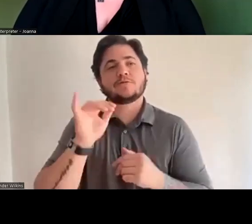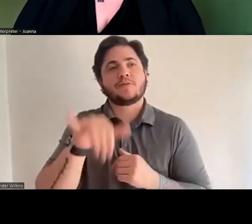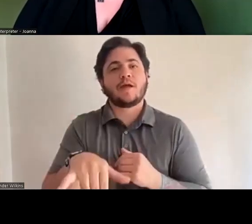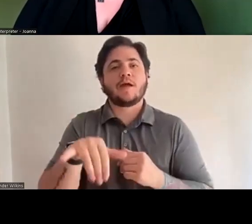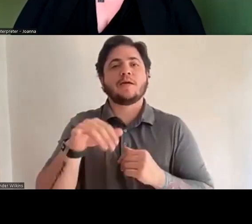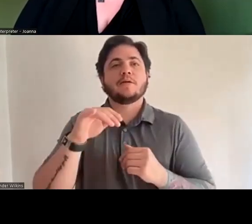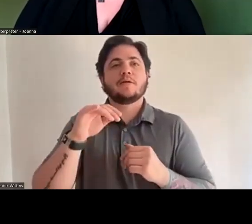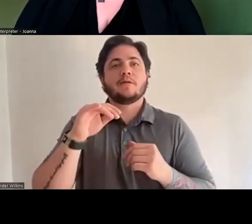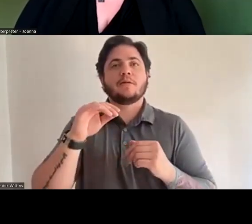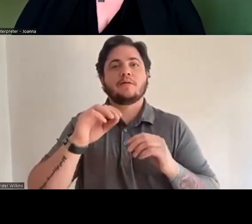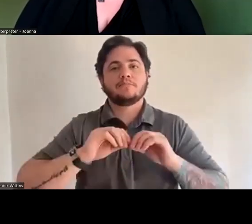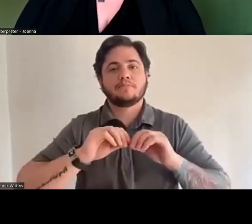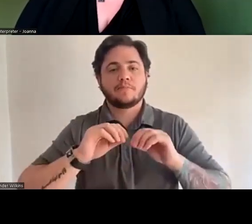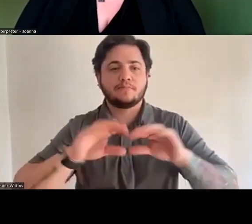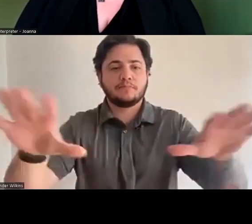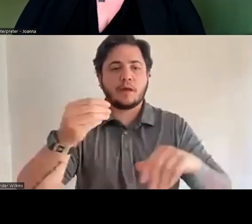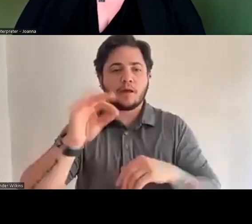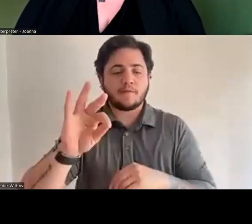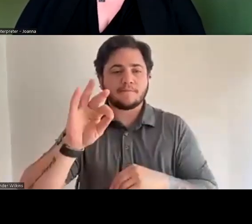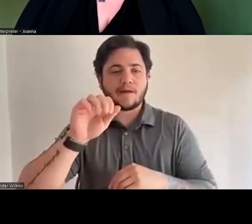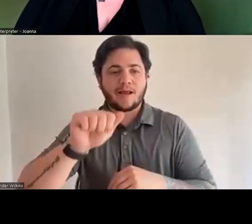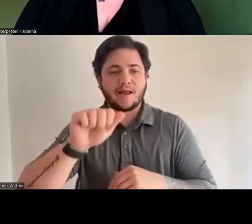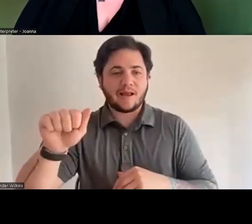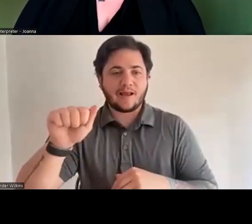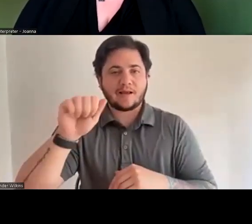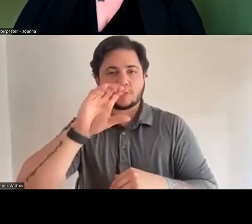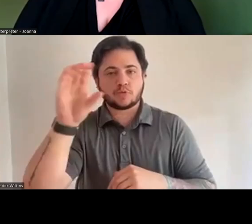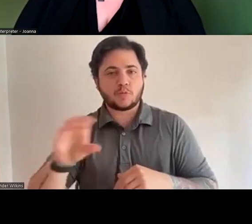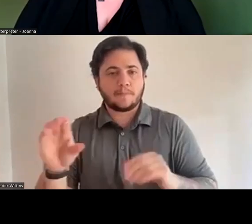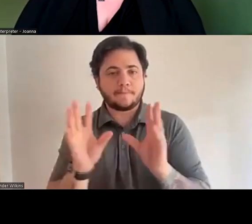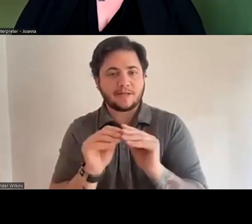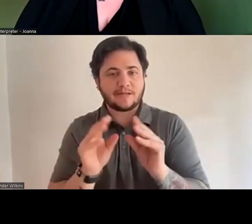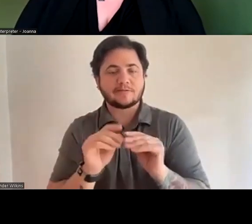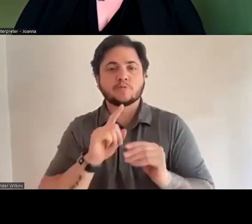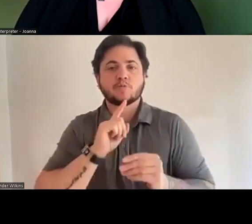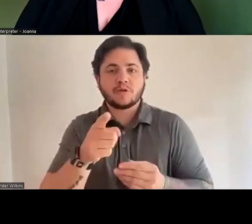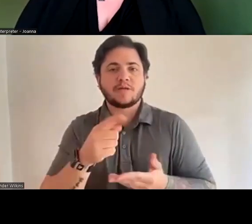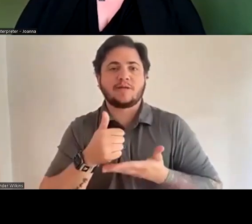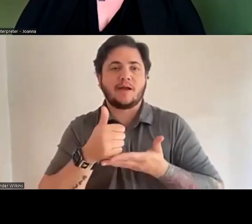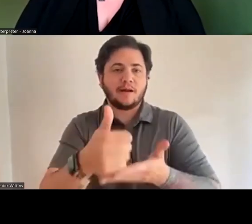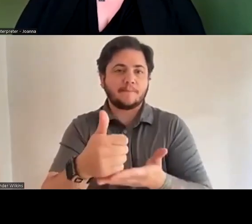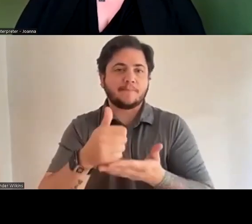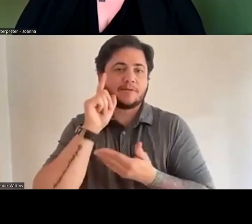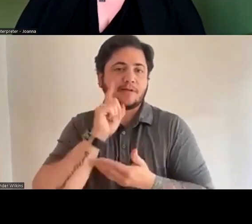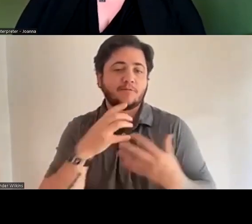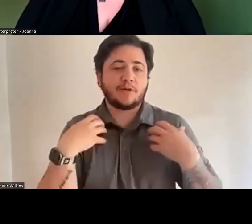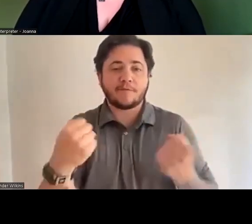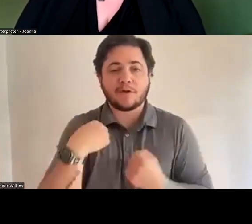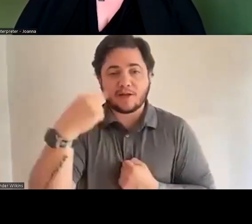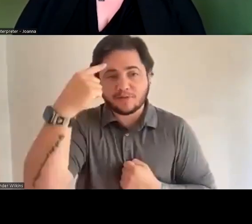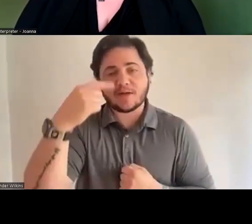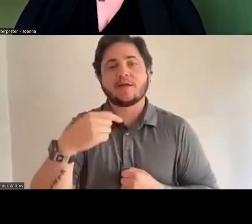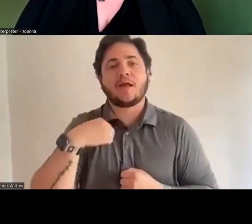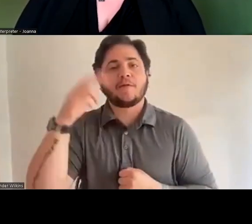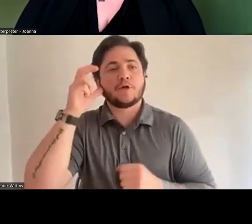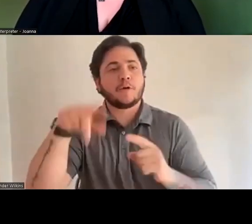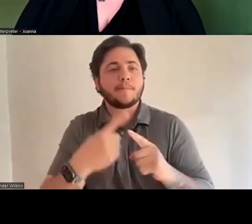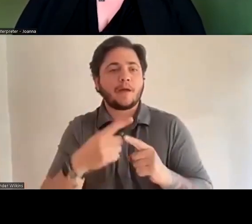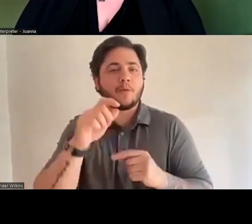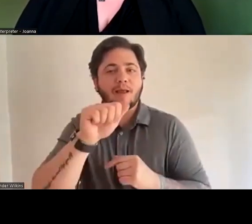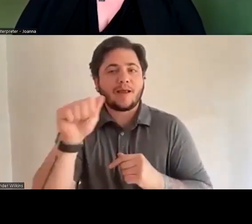Another thing that I would mention this in case is the spread of Zoom meetings really does facilitate